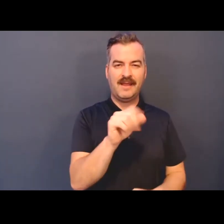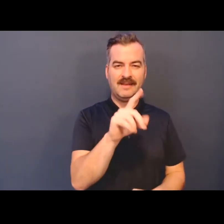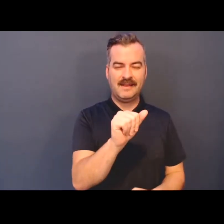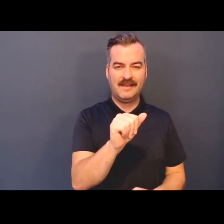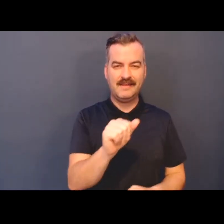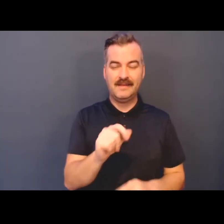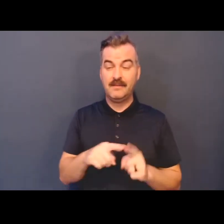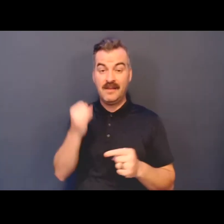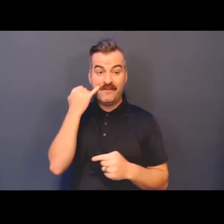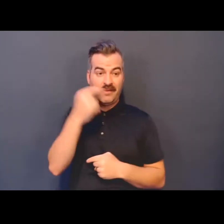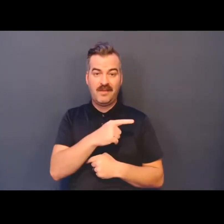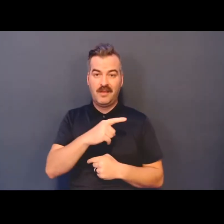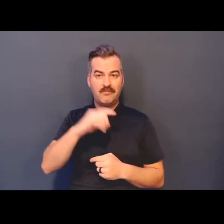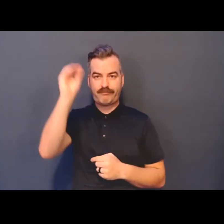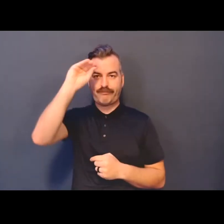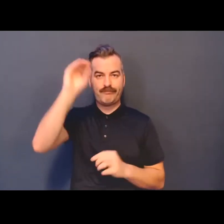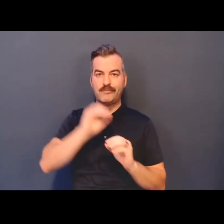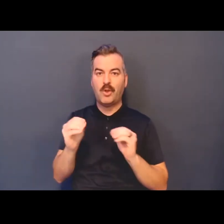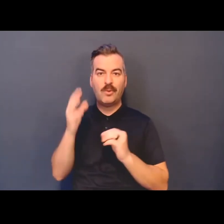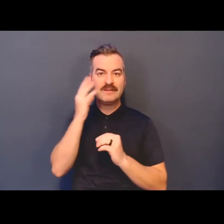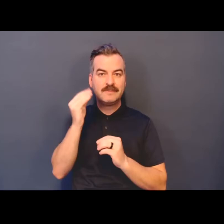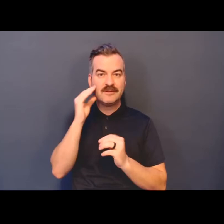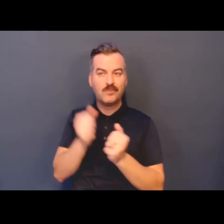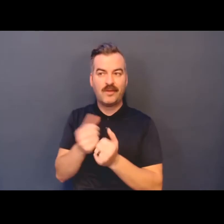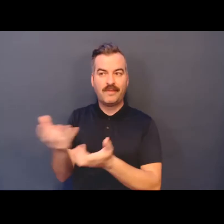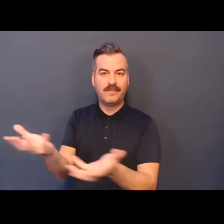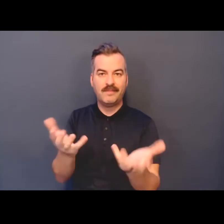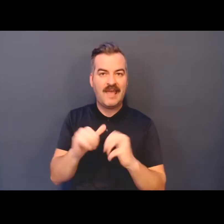experience with non speaking intellectually disabled patients to meet these requirements.